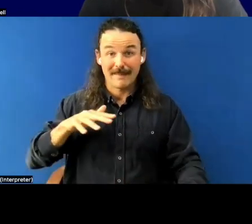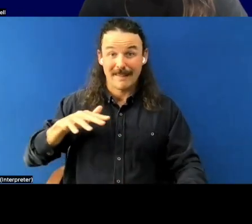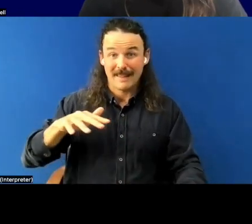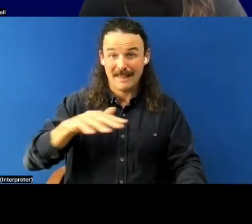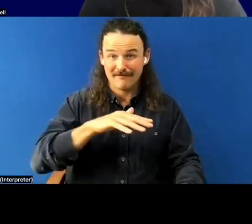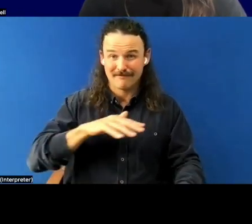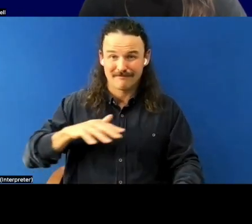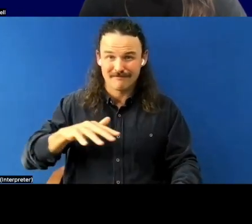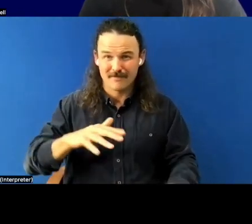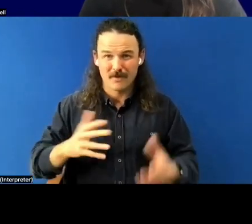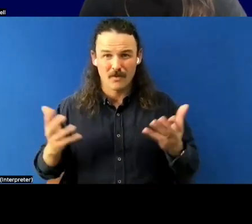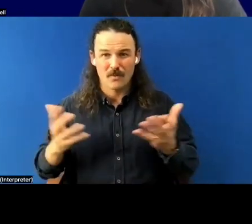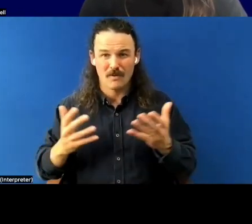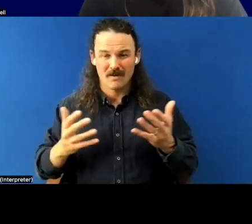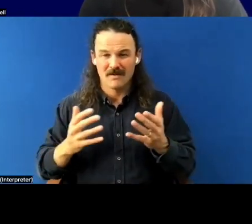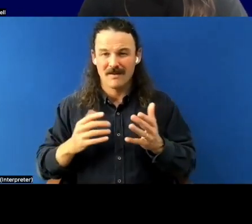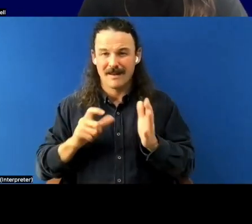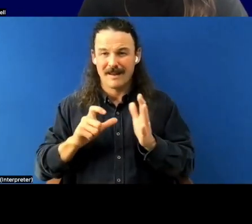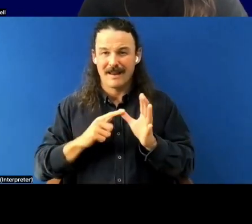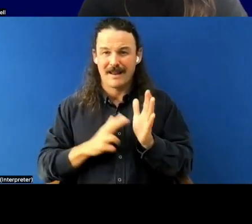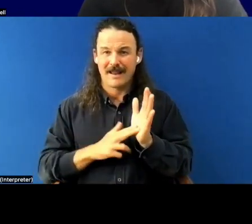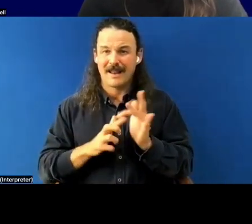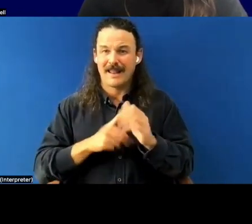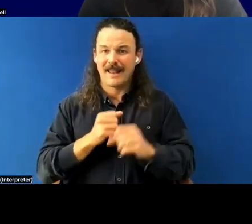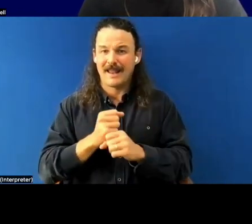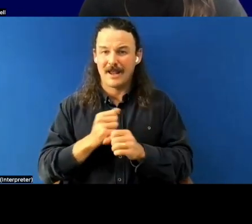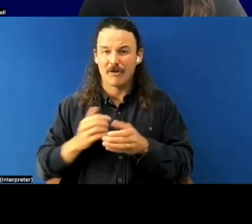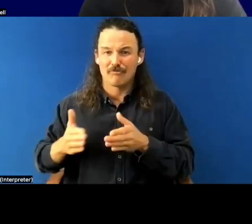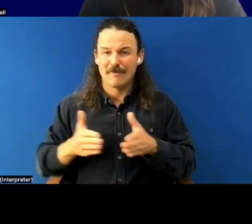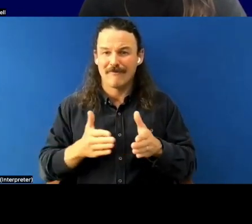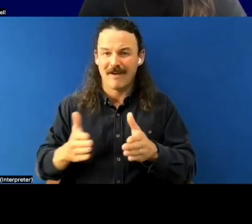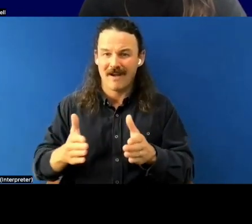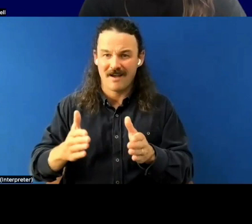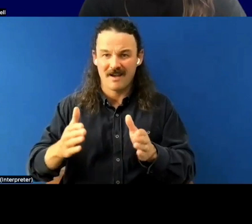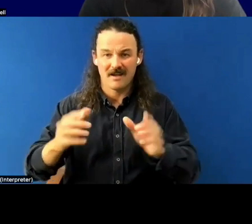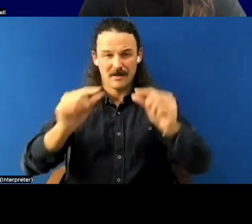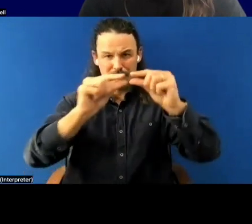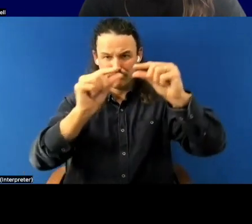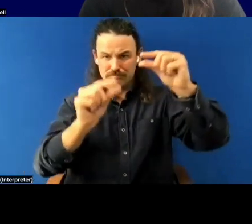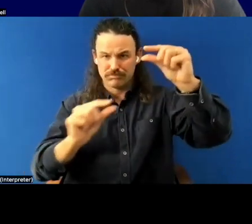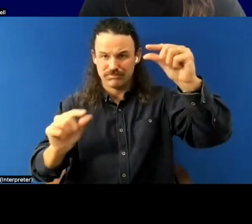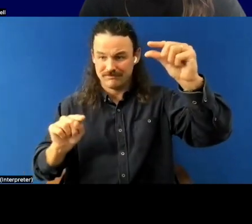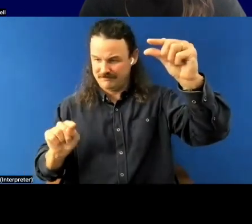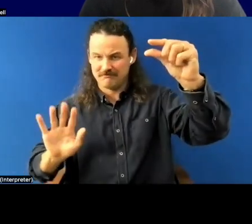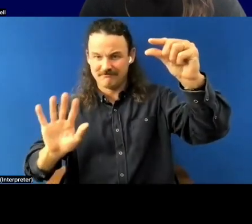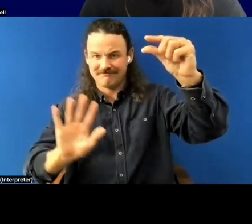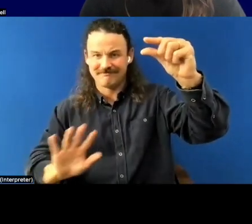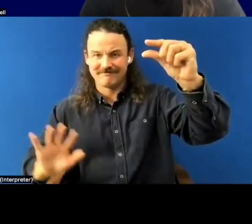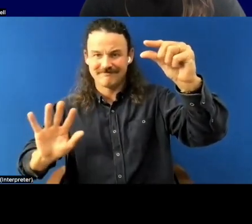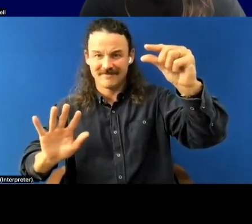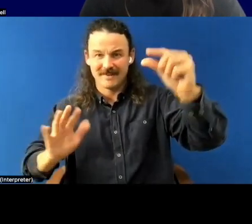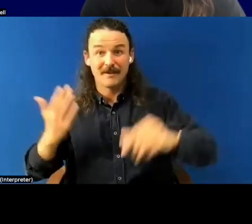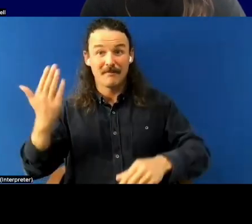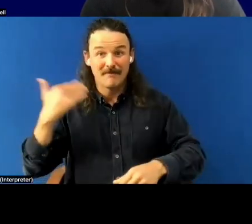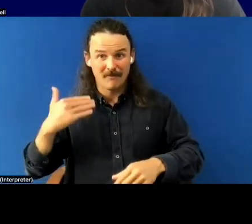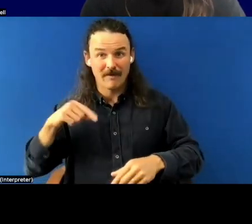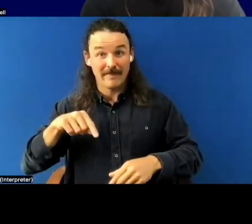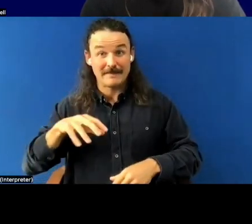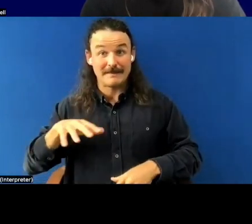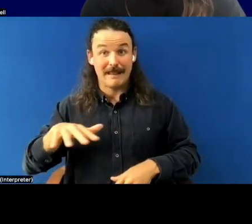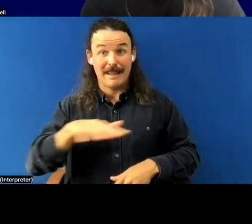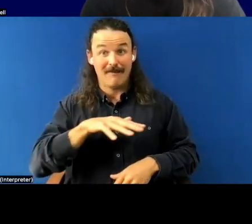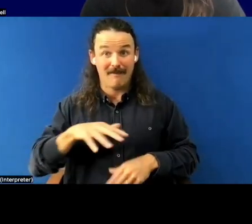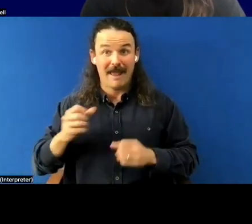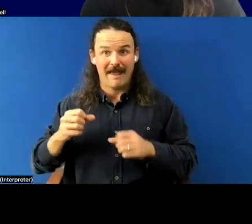of the Canning River and it was once a suburb surrounded by many Aboriginal bidi or paths.